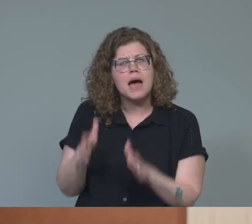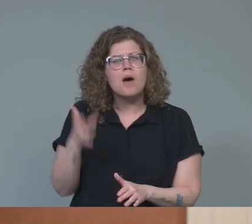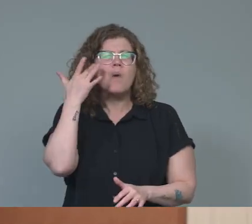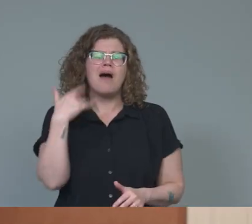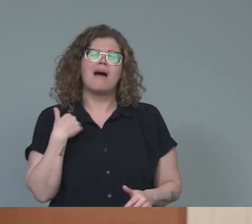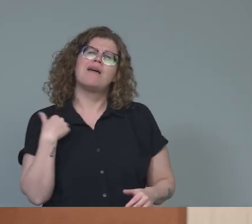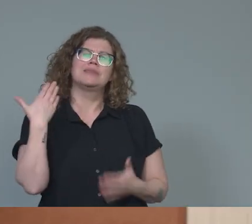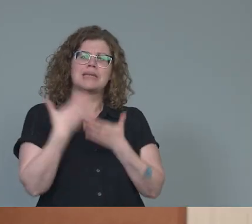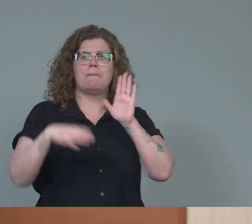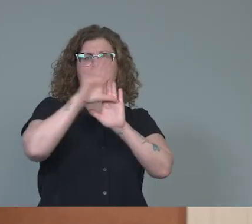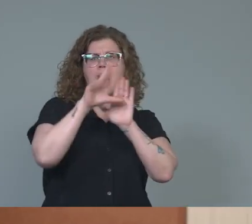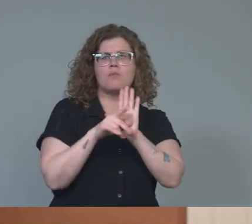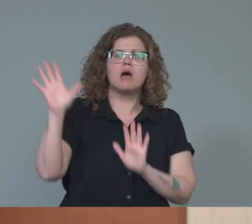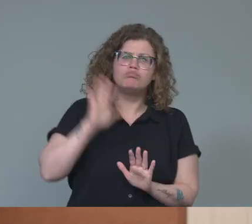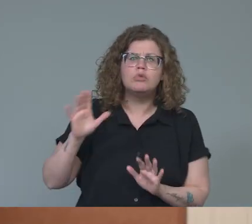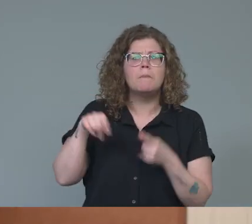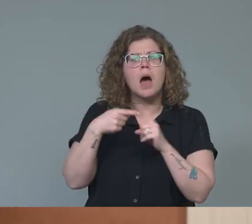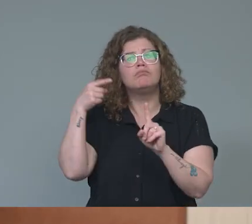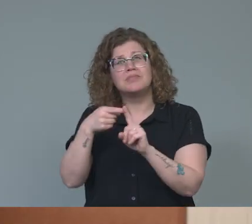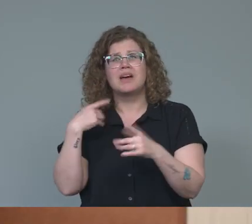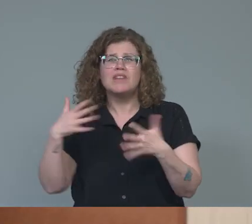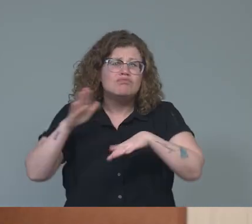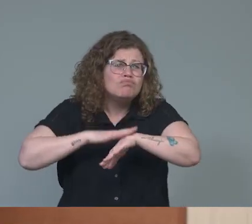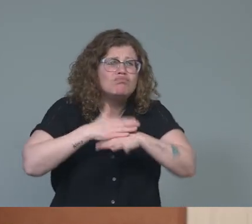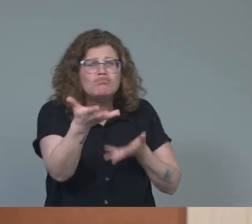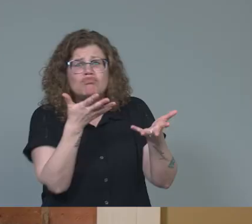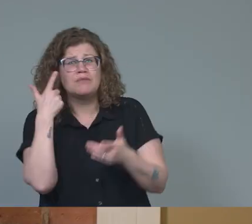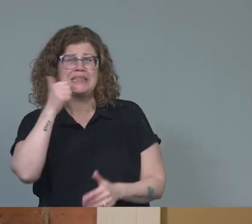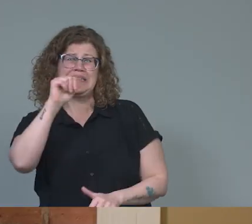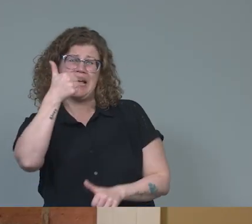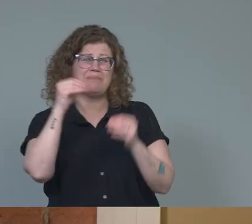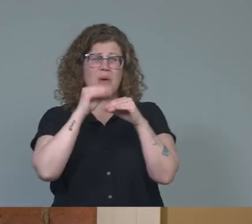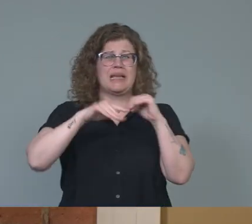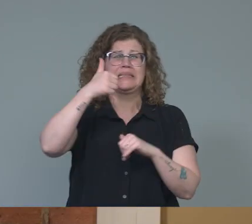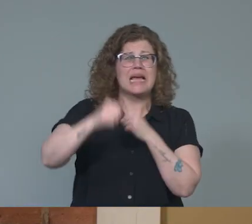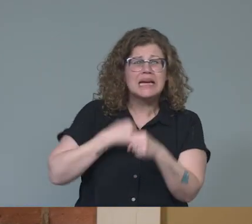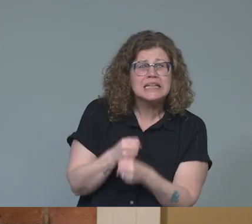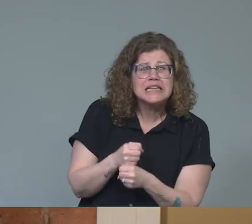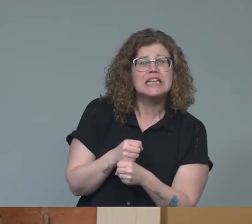that can go into a detailed design process. As you see, there's a lot of things to think about. So it includes things like building